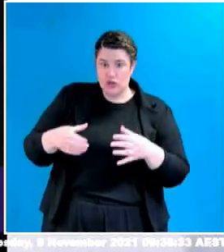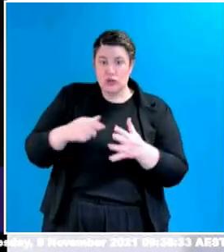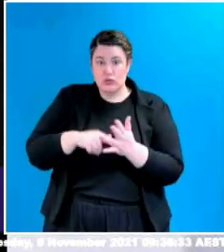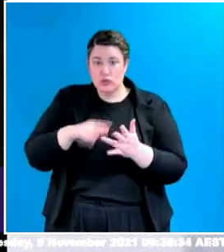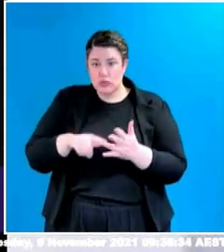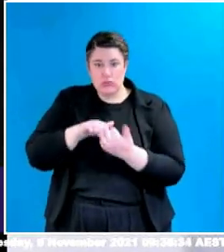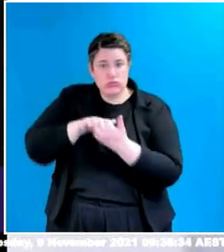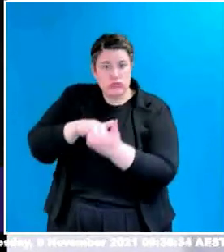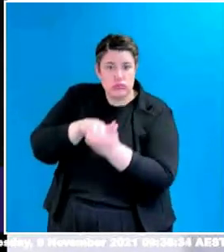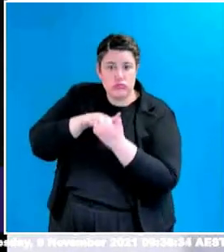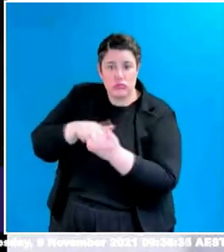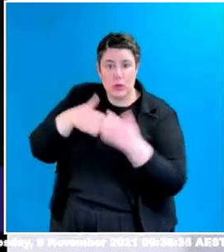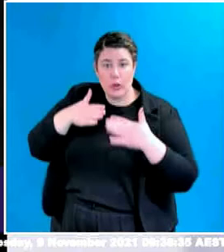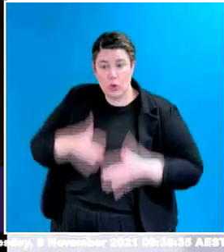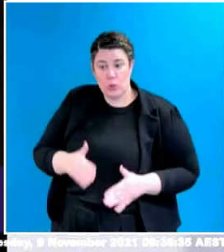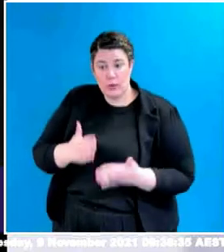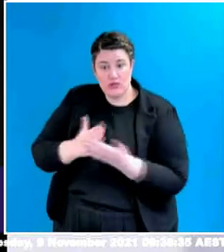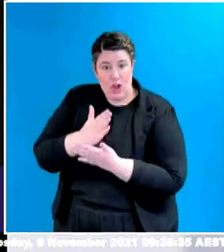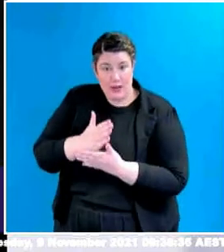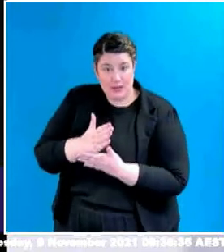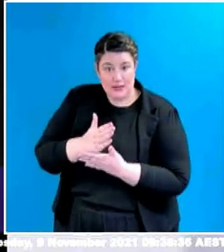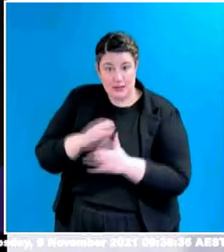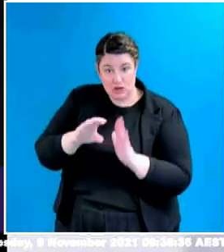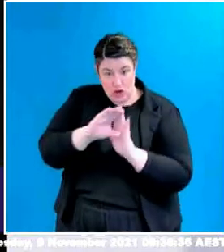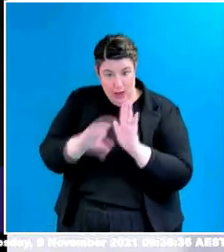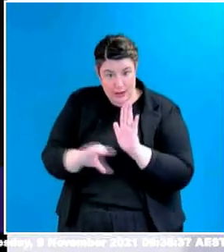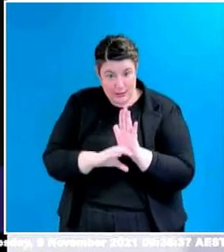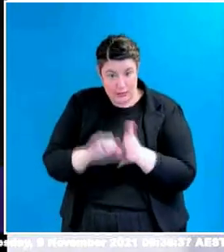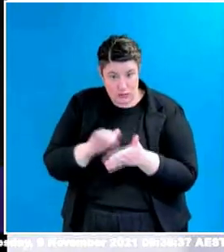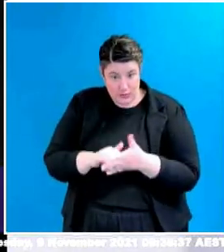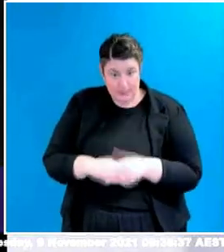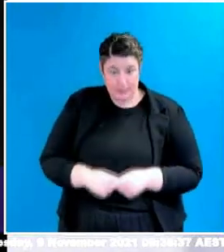the Human Rights Charter; is that right? Yes, it is.